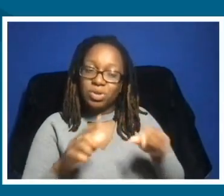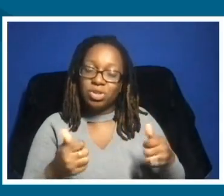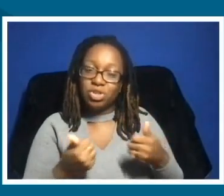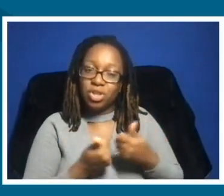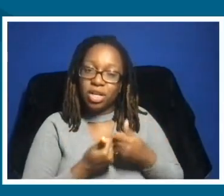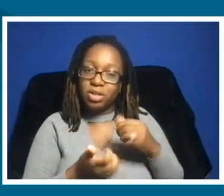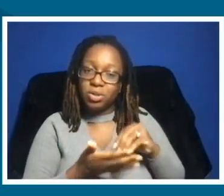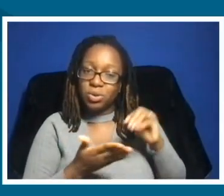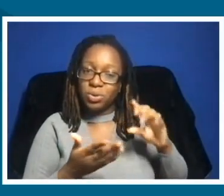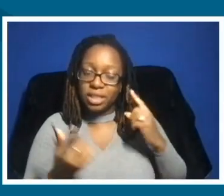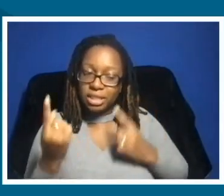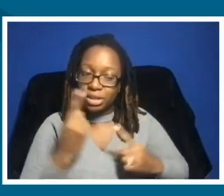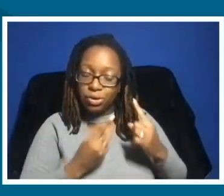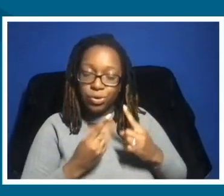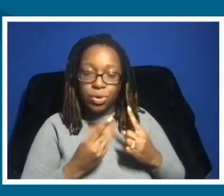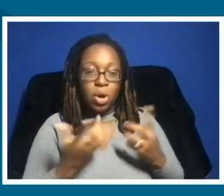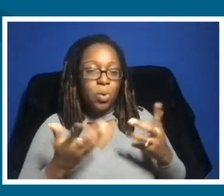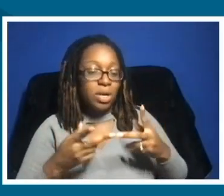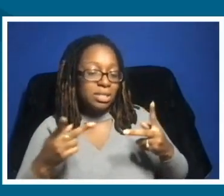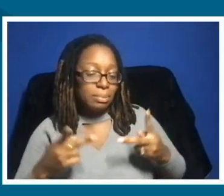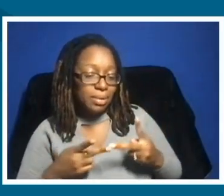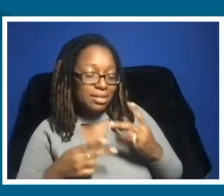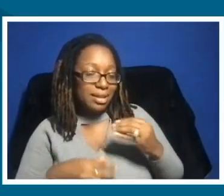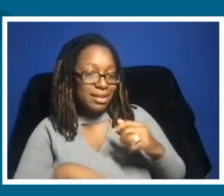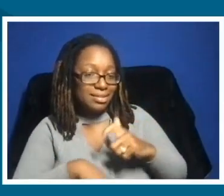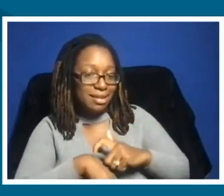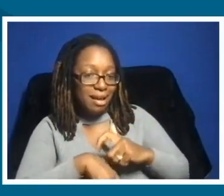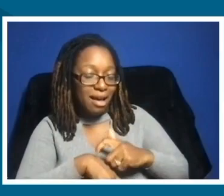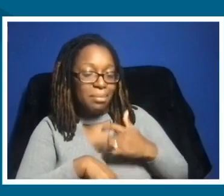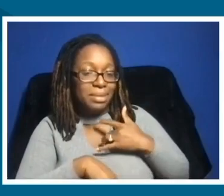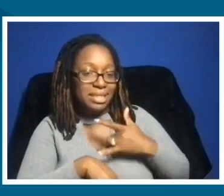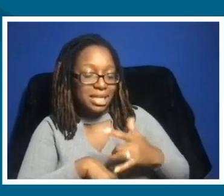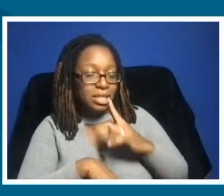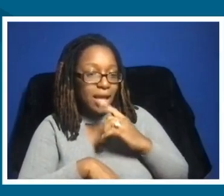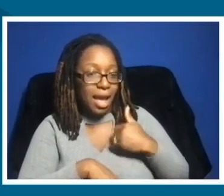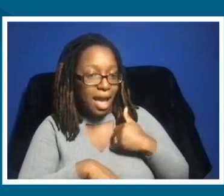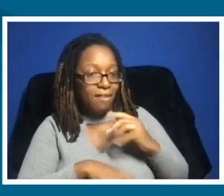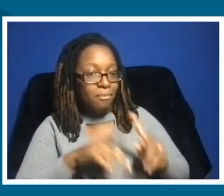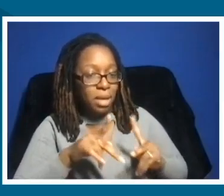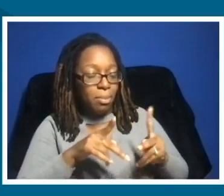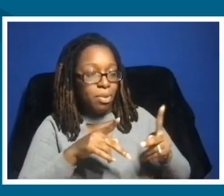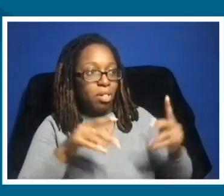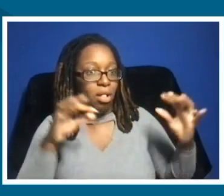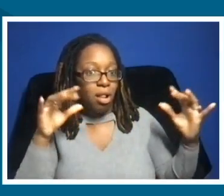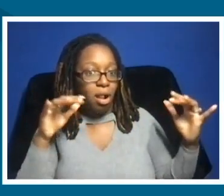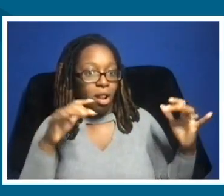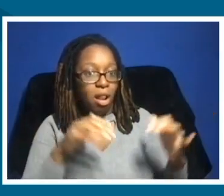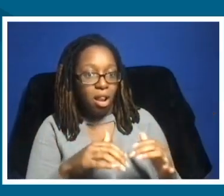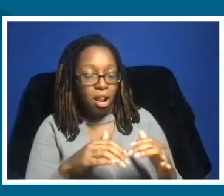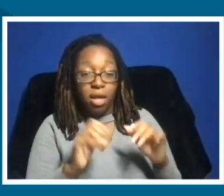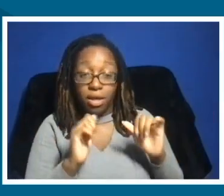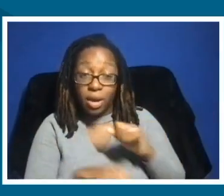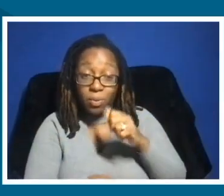are the places and times in the community that do draw a lot of people can we design an activation that fits